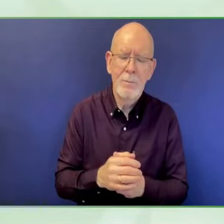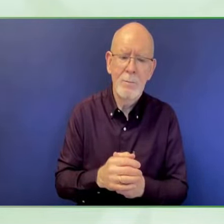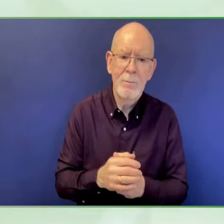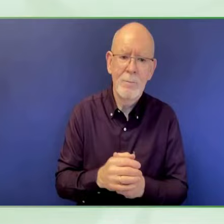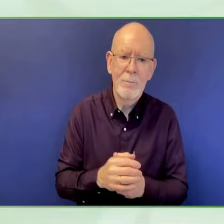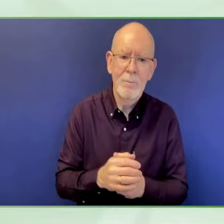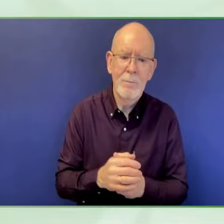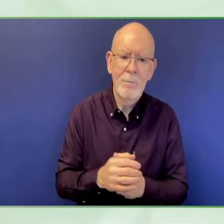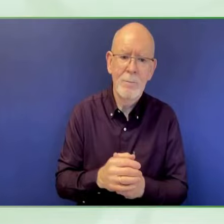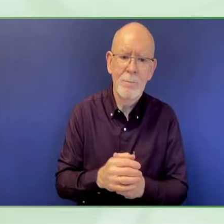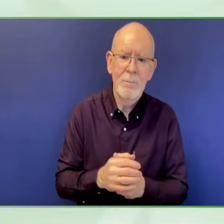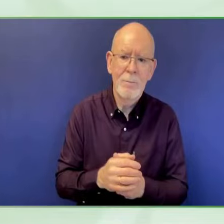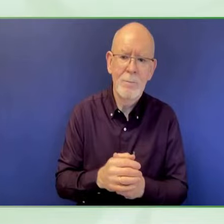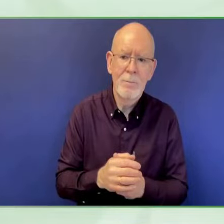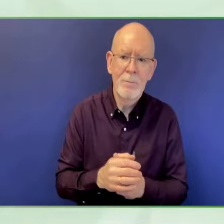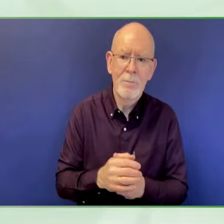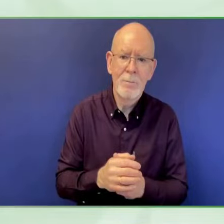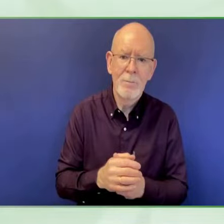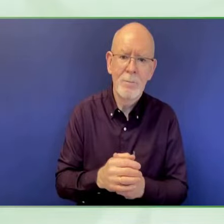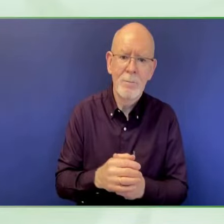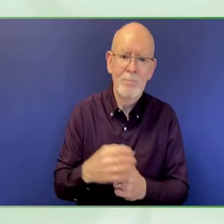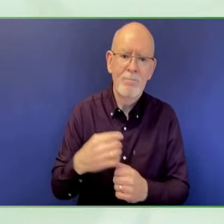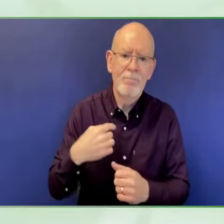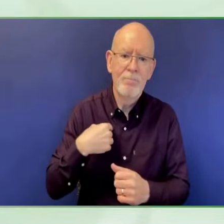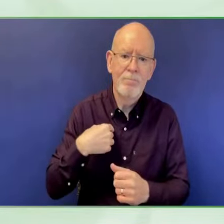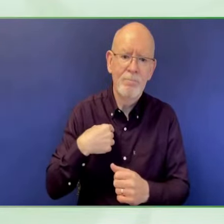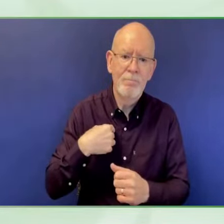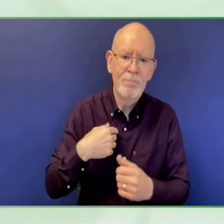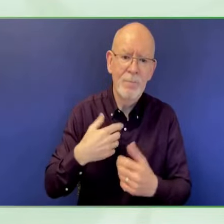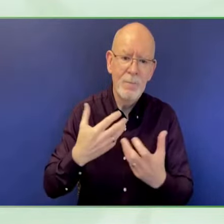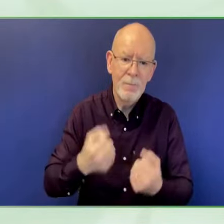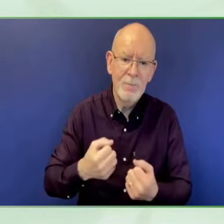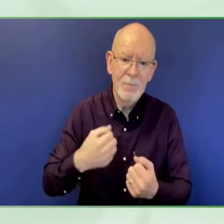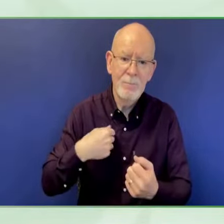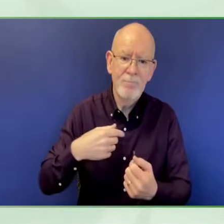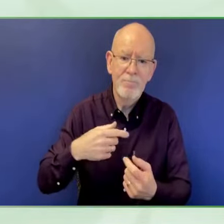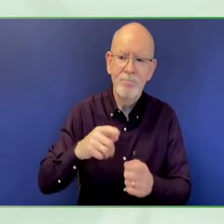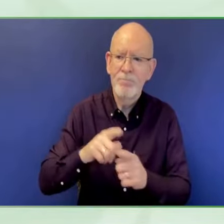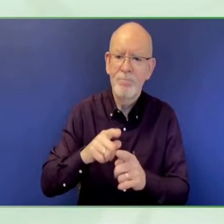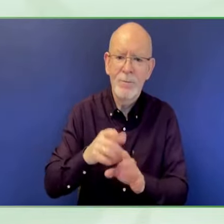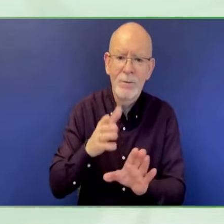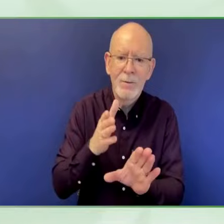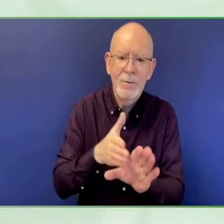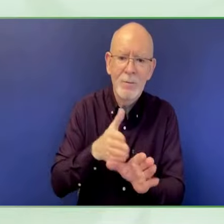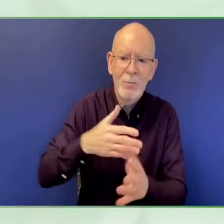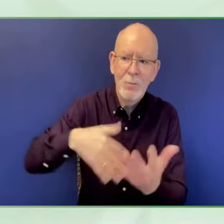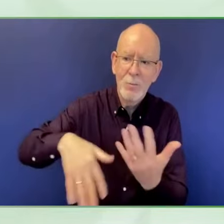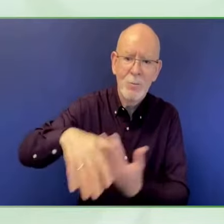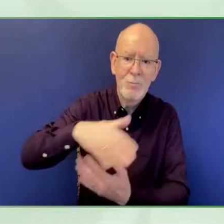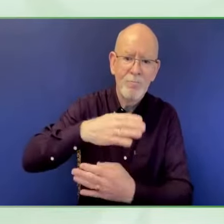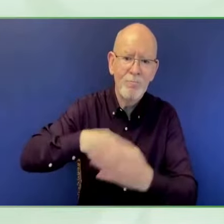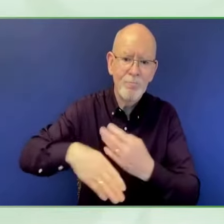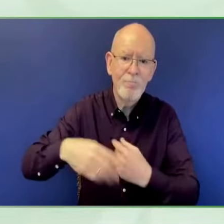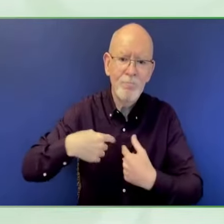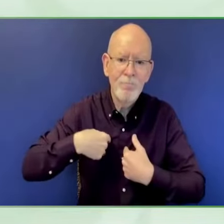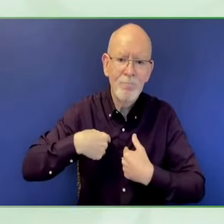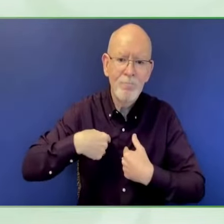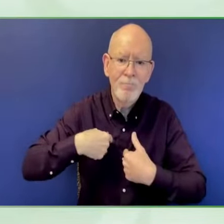psychiatric institutions. I'm a co-founder and executive director for Ugandan national